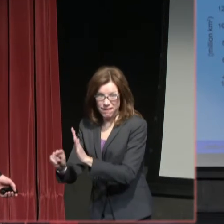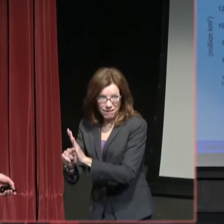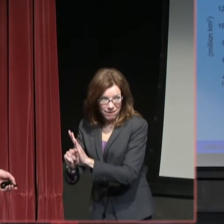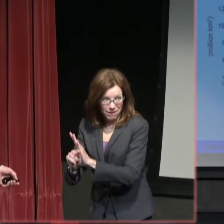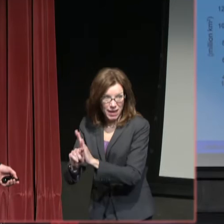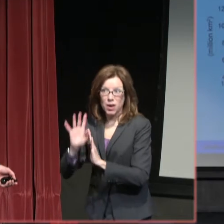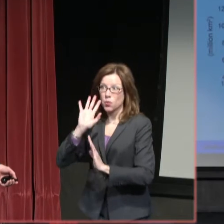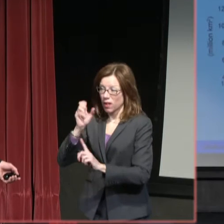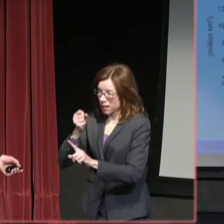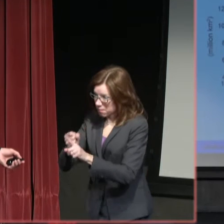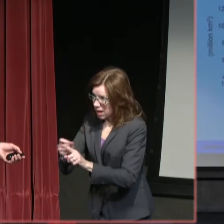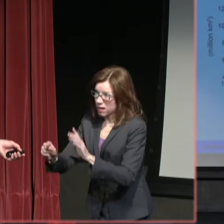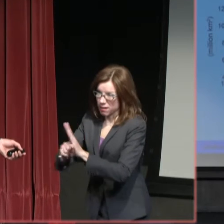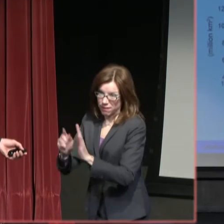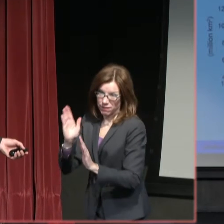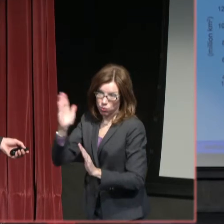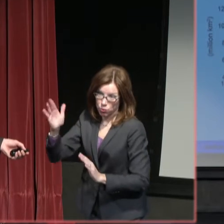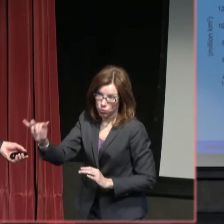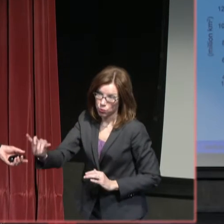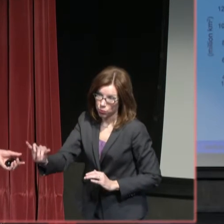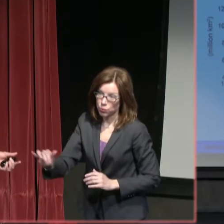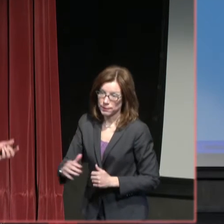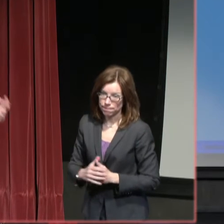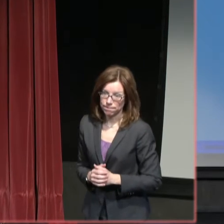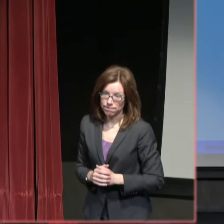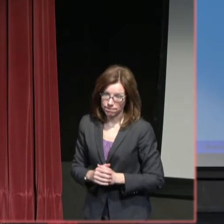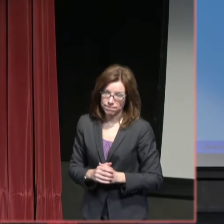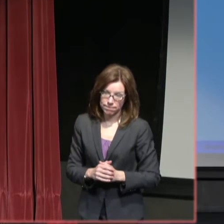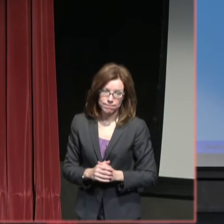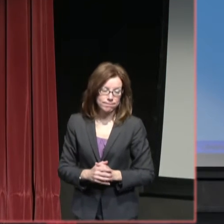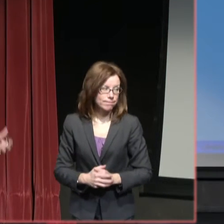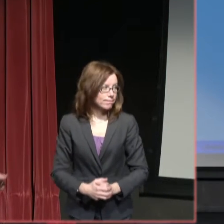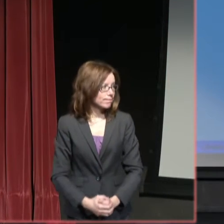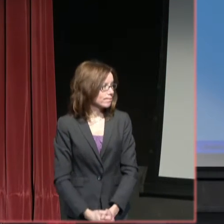to cause bigger problems in the future.